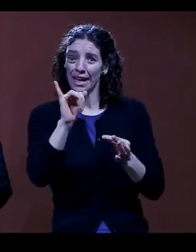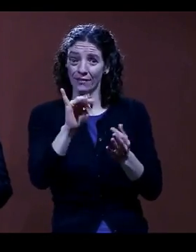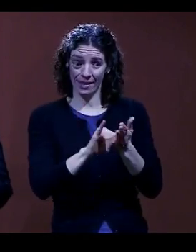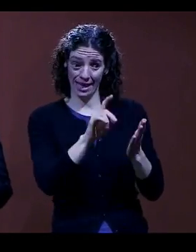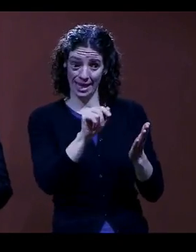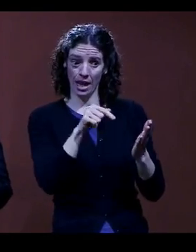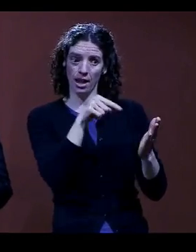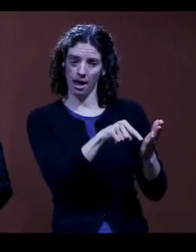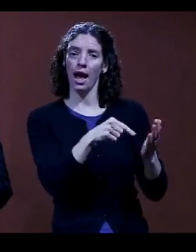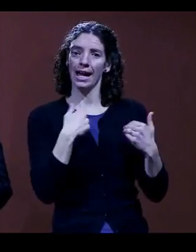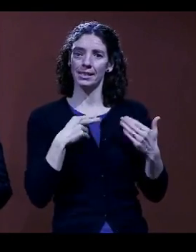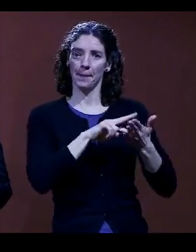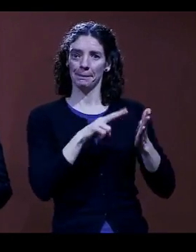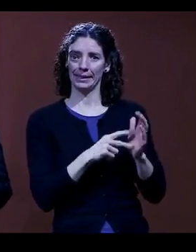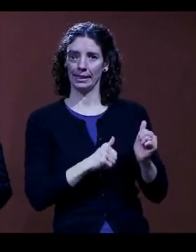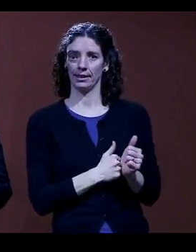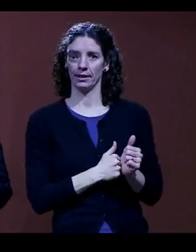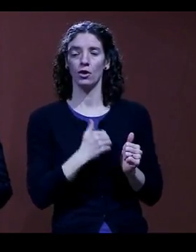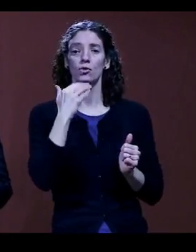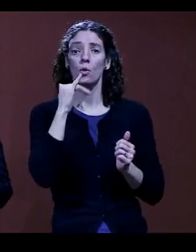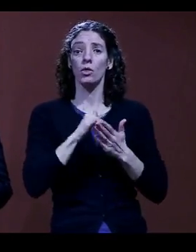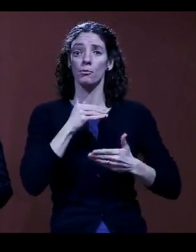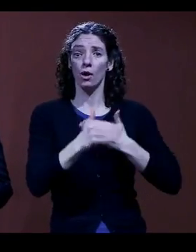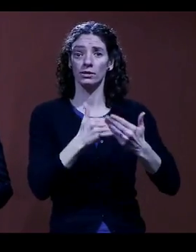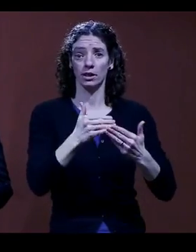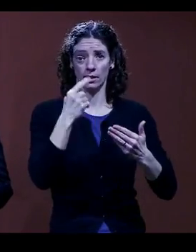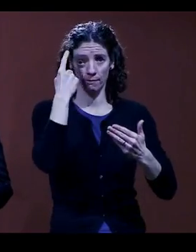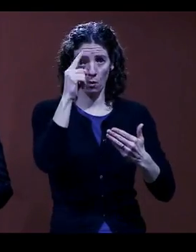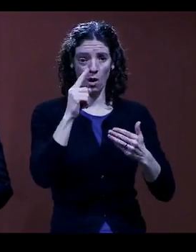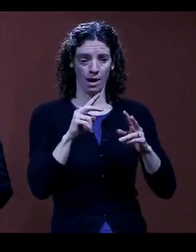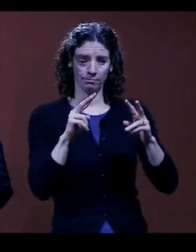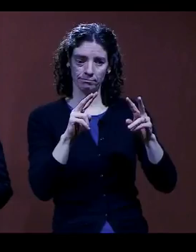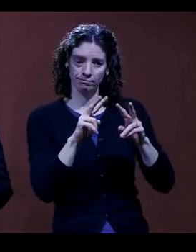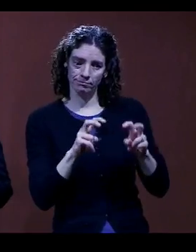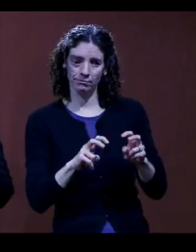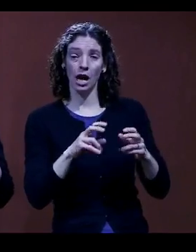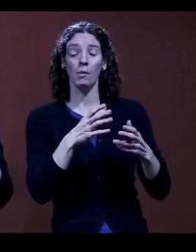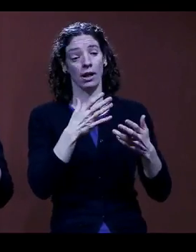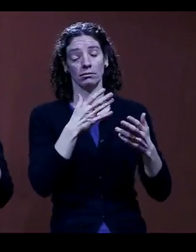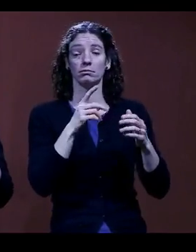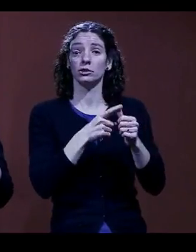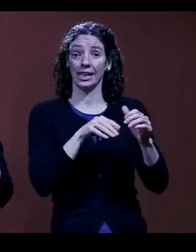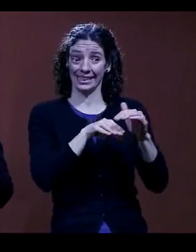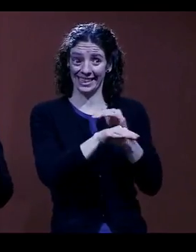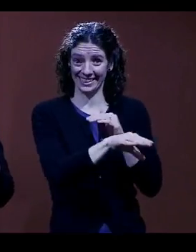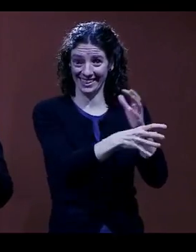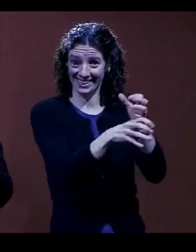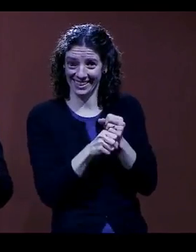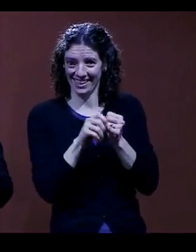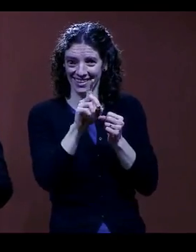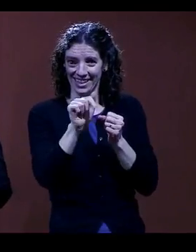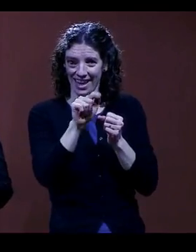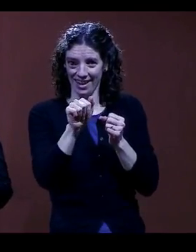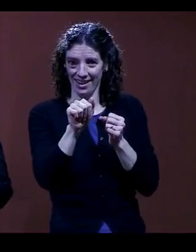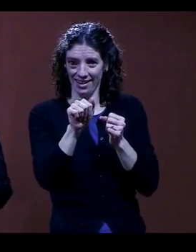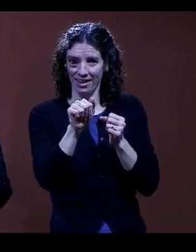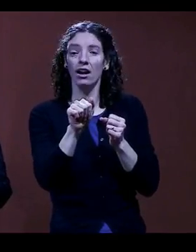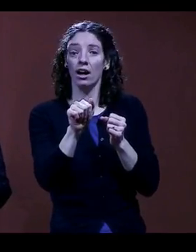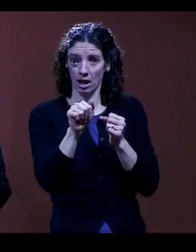knowing the procedures for assessing the data for use at the local level; and then the big question is, What do you do once you have the data?